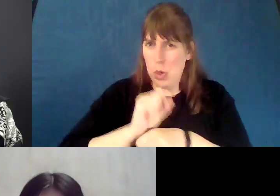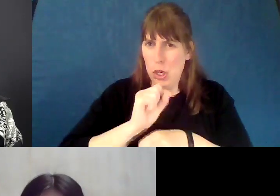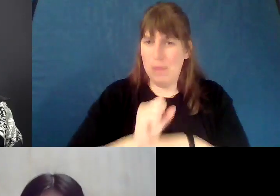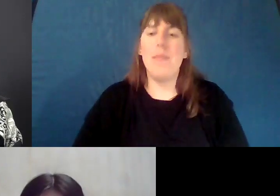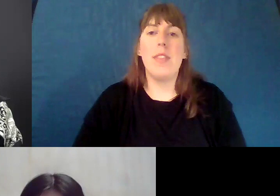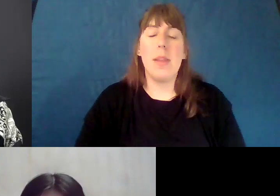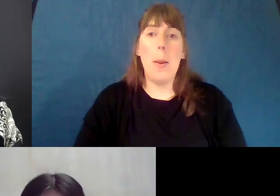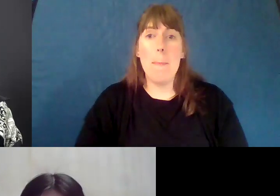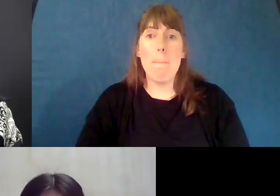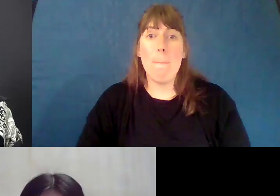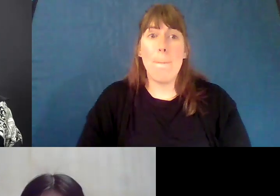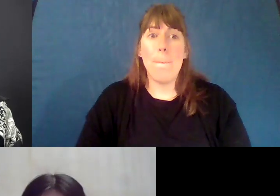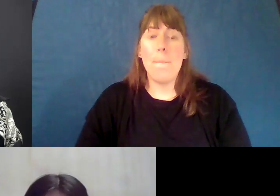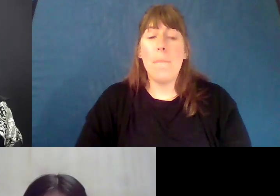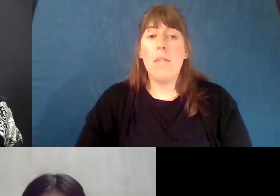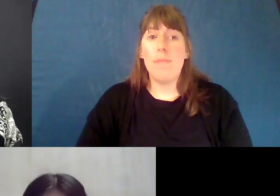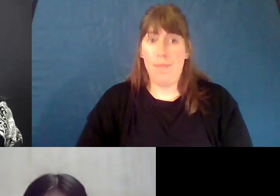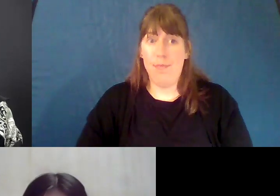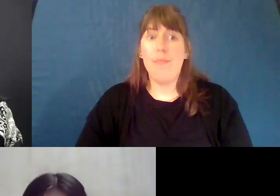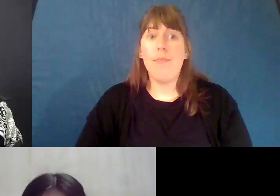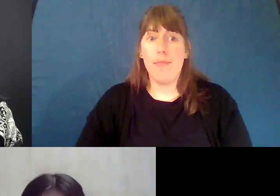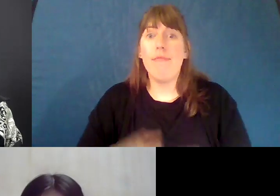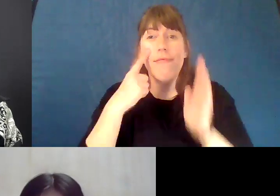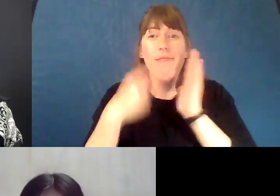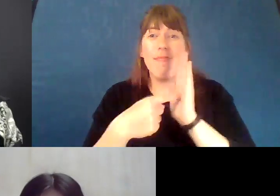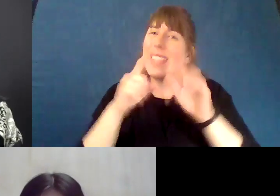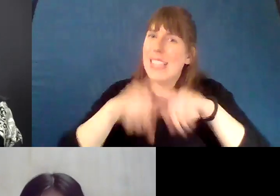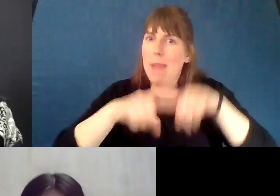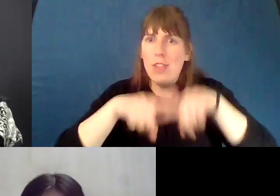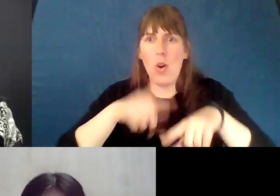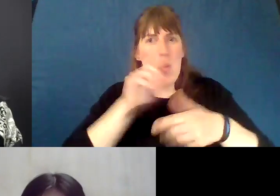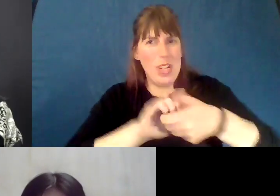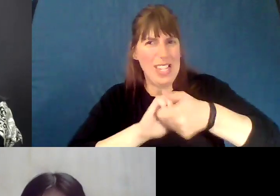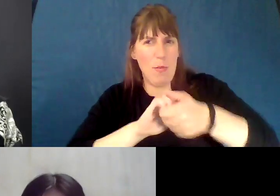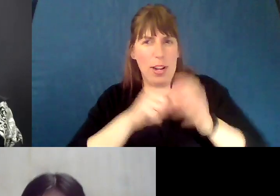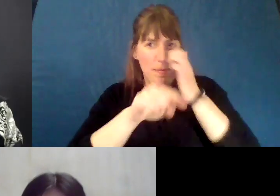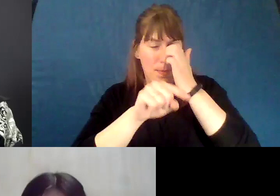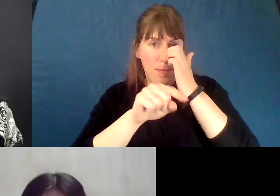And then like, for example, depending on the collaborator, like working on the wedding dress